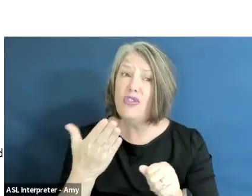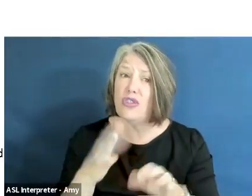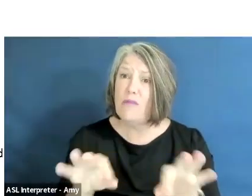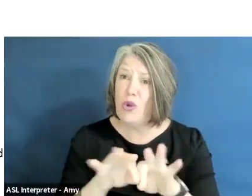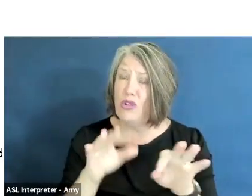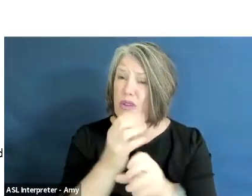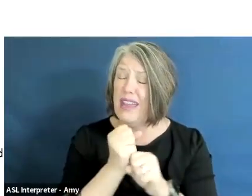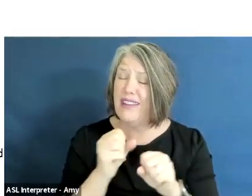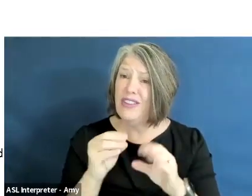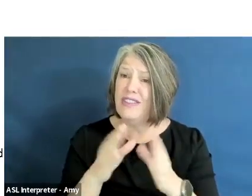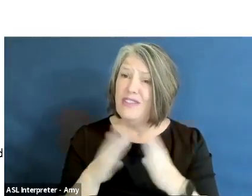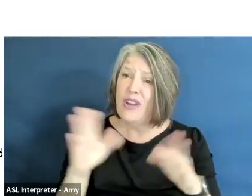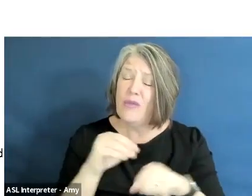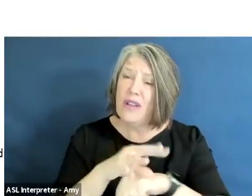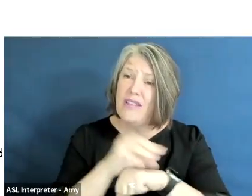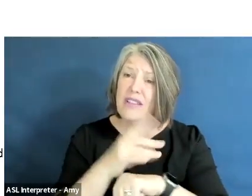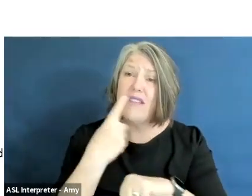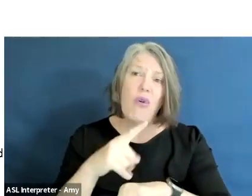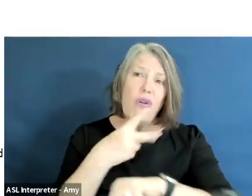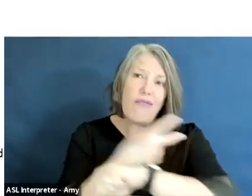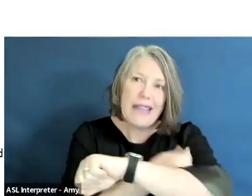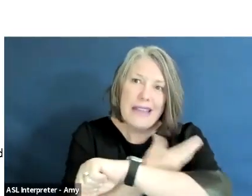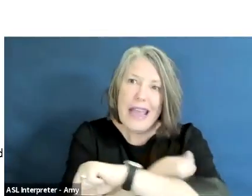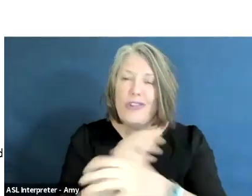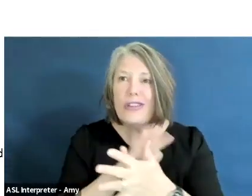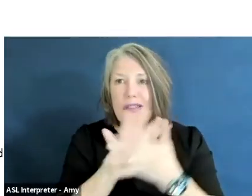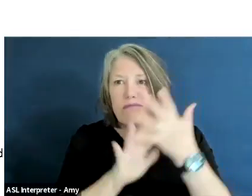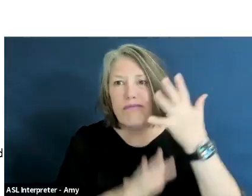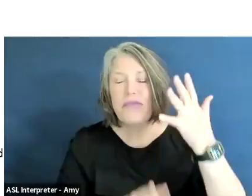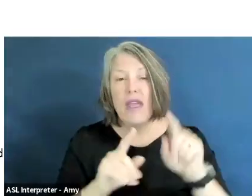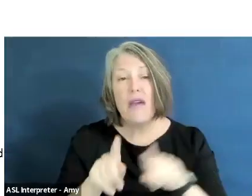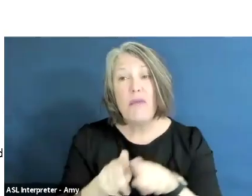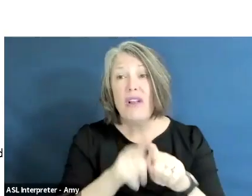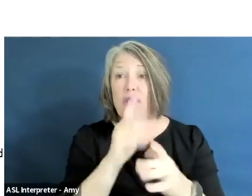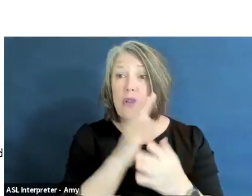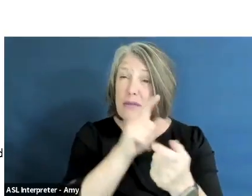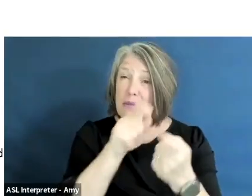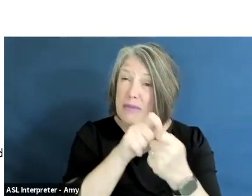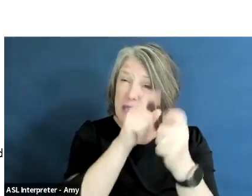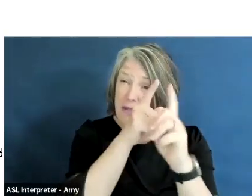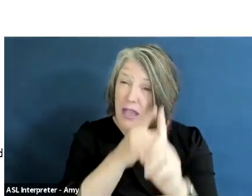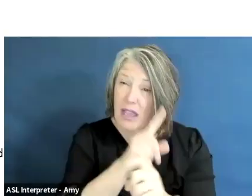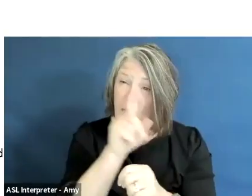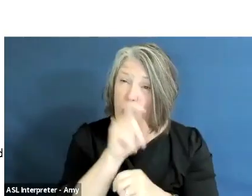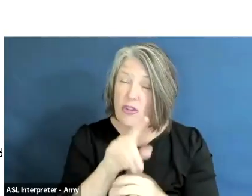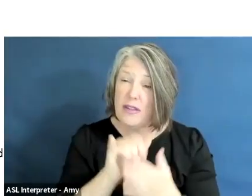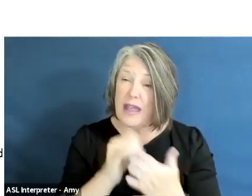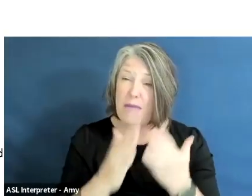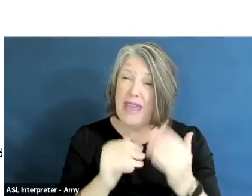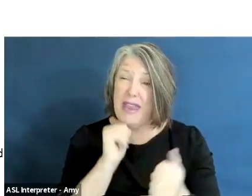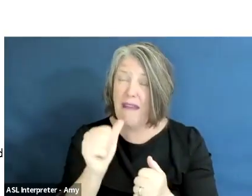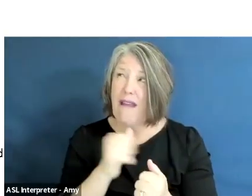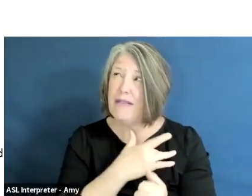the right vaccinations and things like that. But there's also going to be some specific questions that may not typically come up in a preconception visit